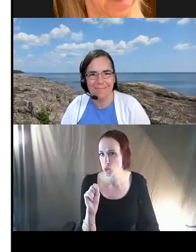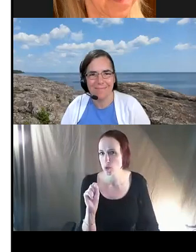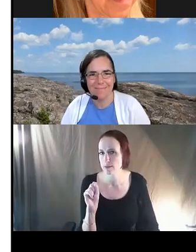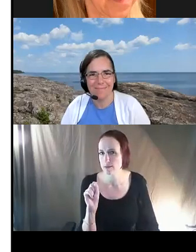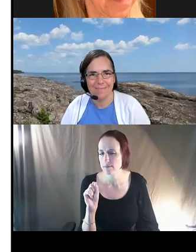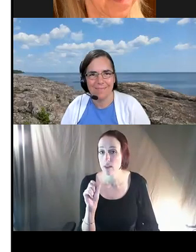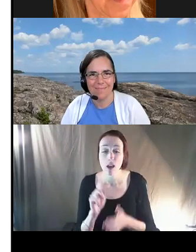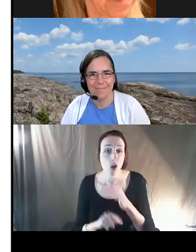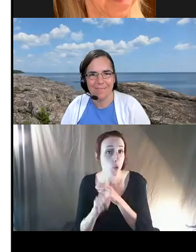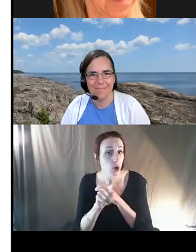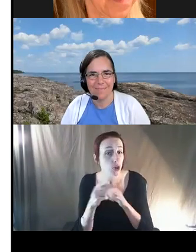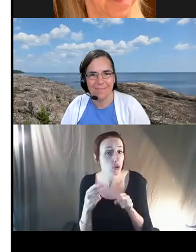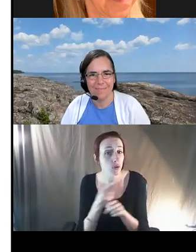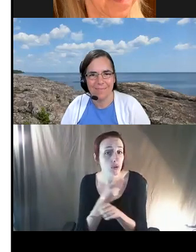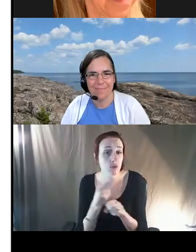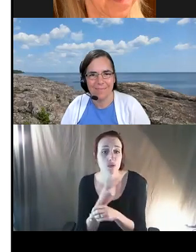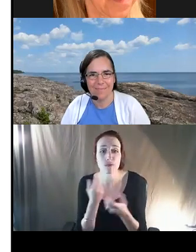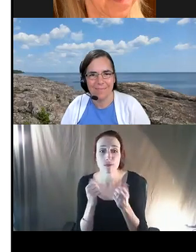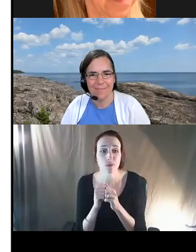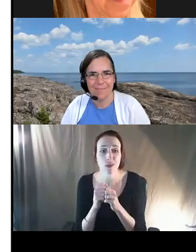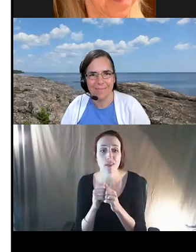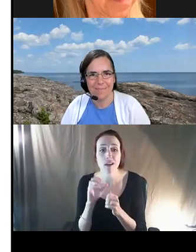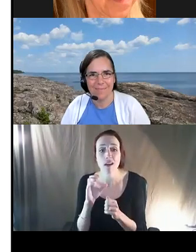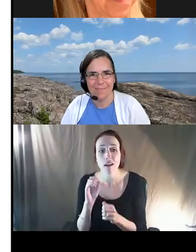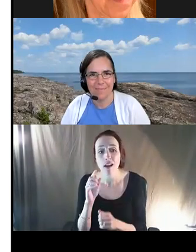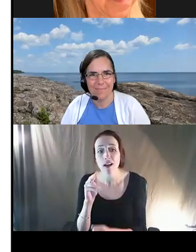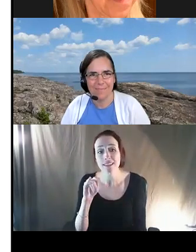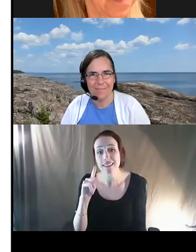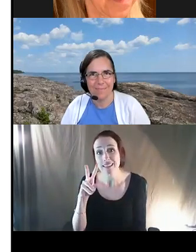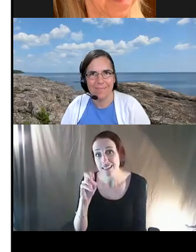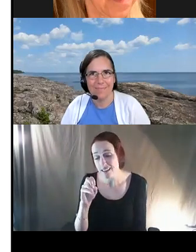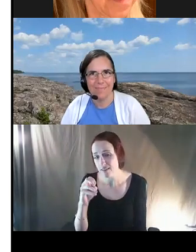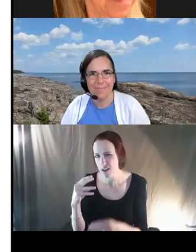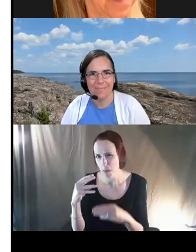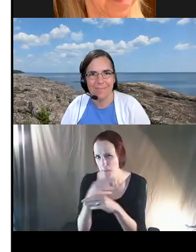to help with cognitive math processing, specifically ones that you have used in the digital